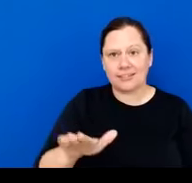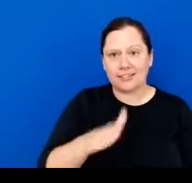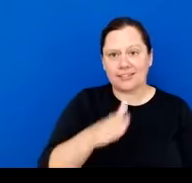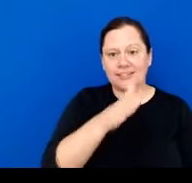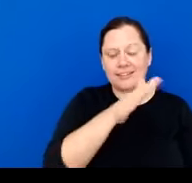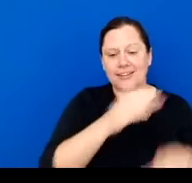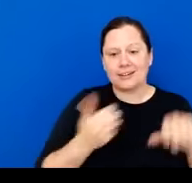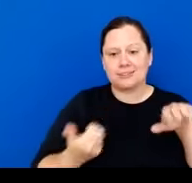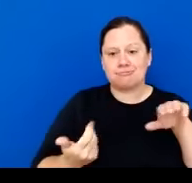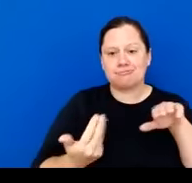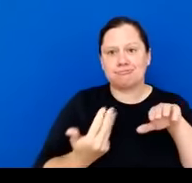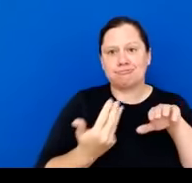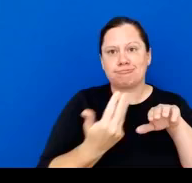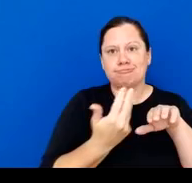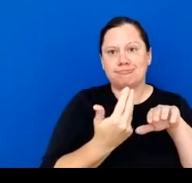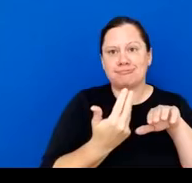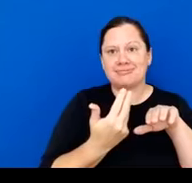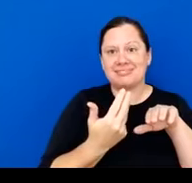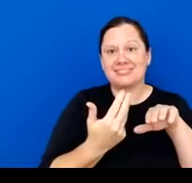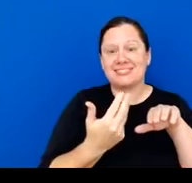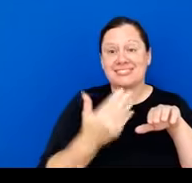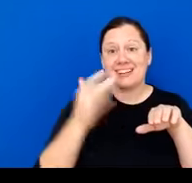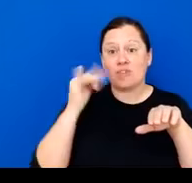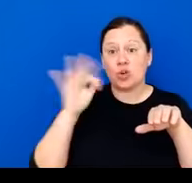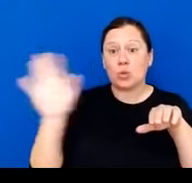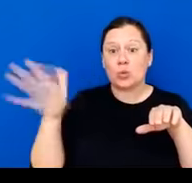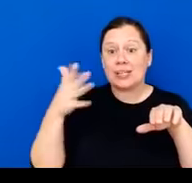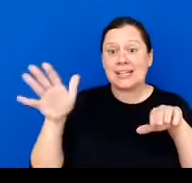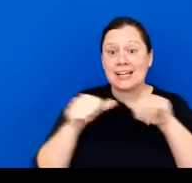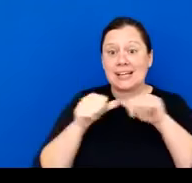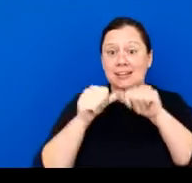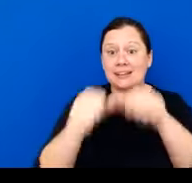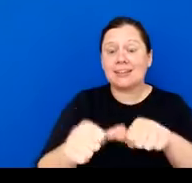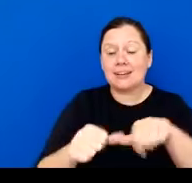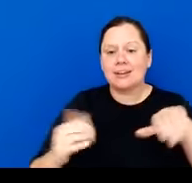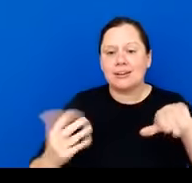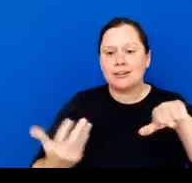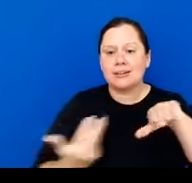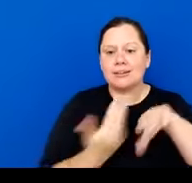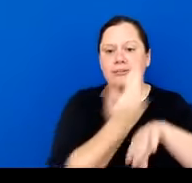upslope towards our perimeter here things we don't want to see but we may